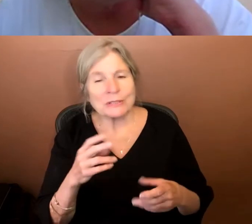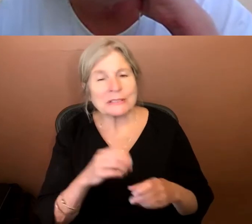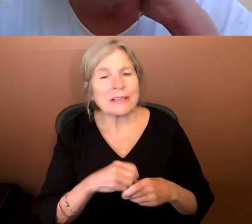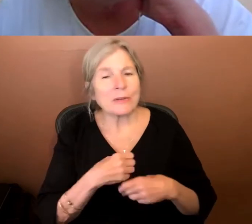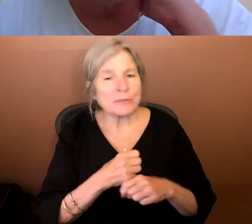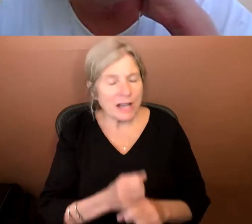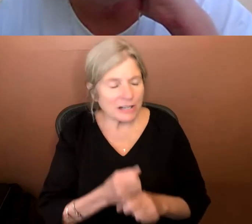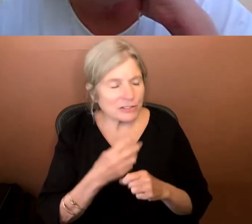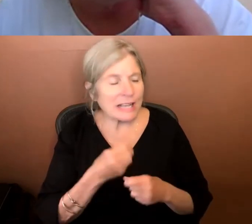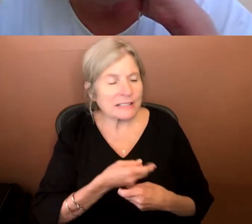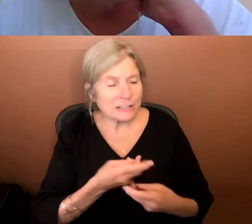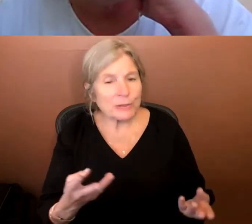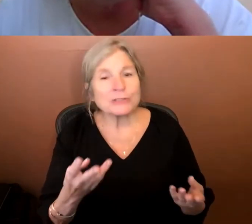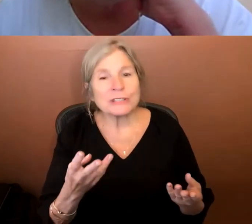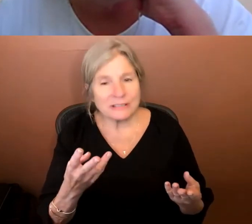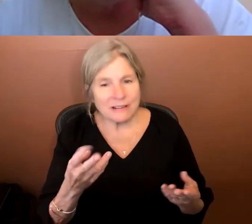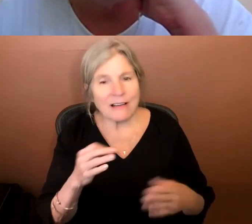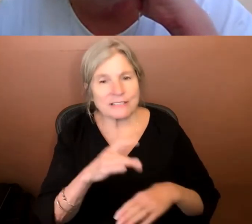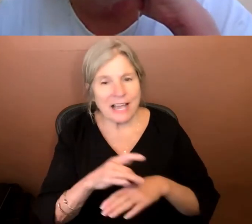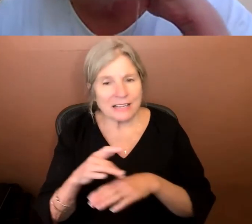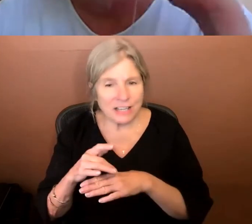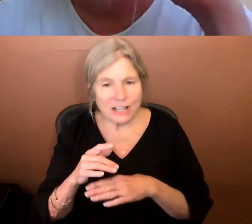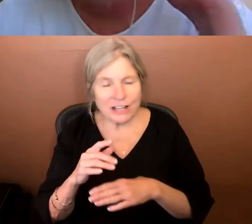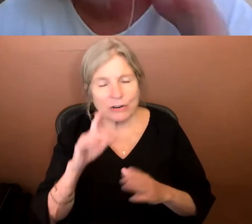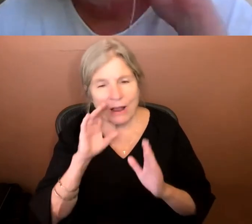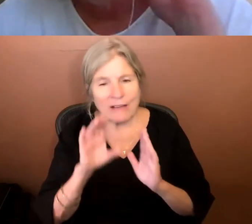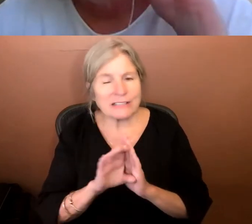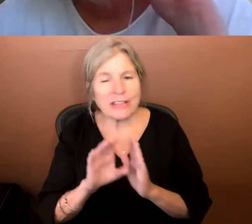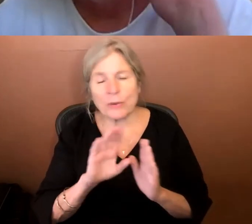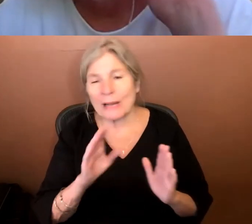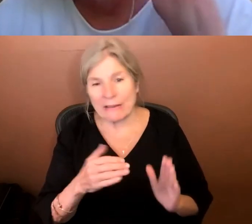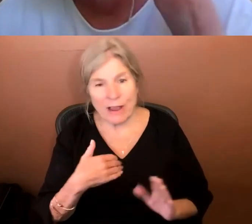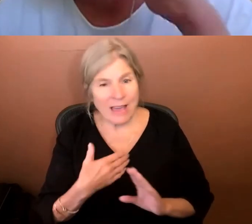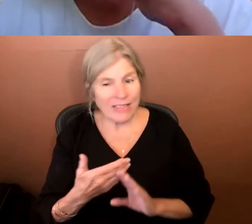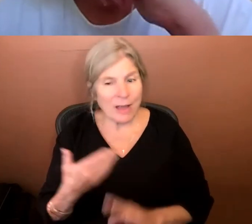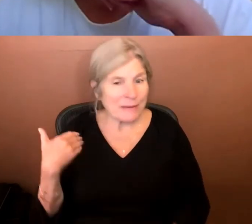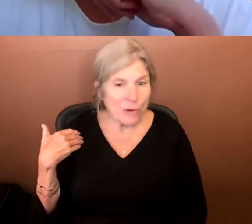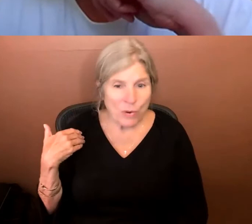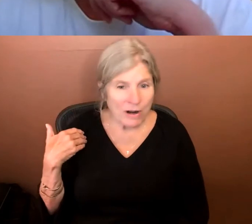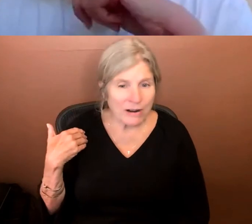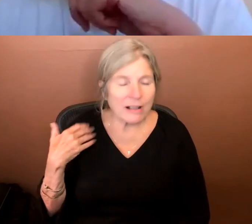never had before. But that has cultural and learning